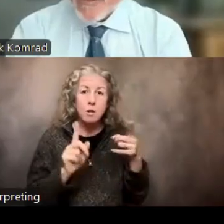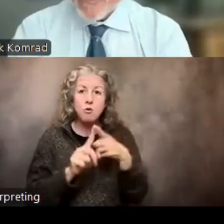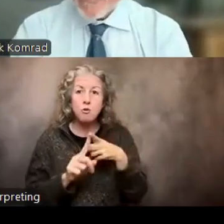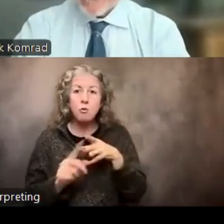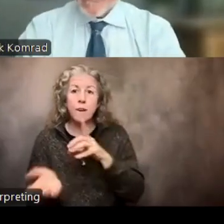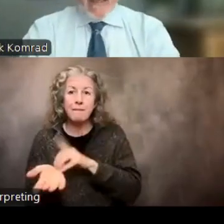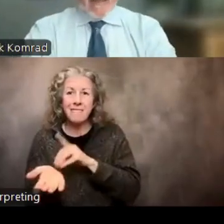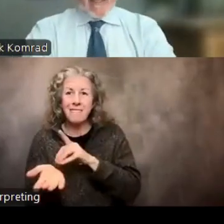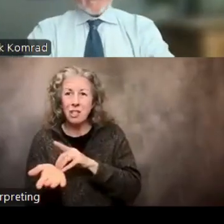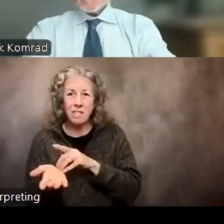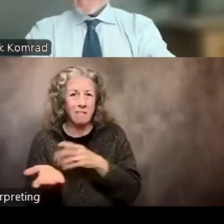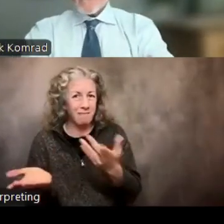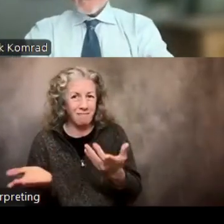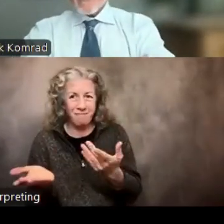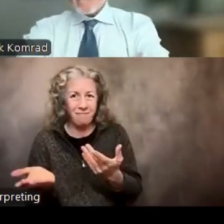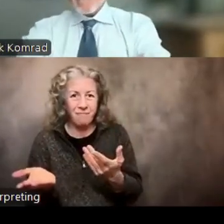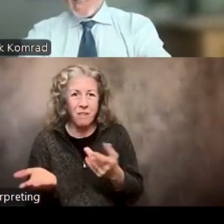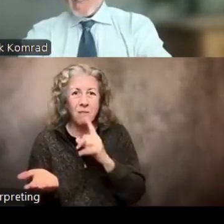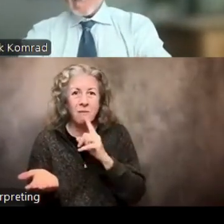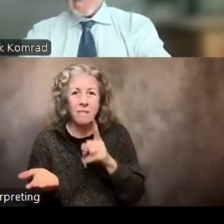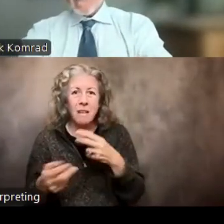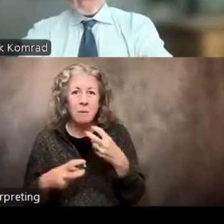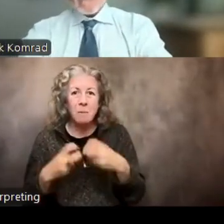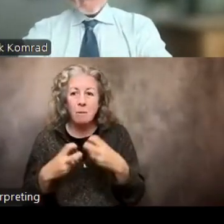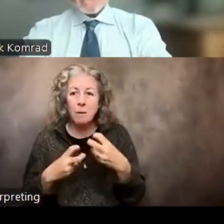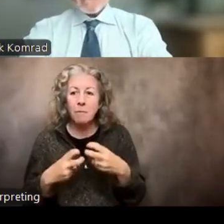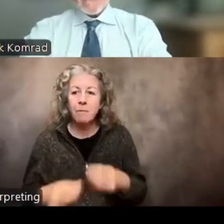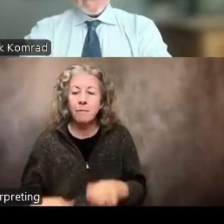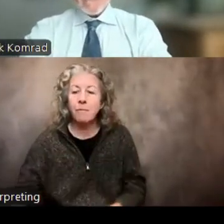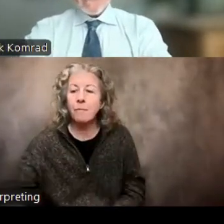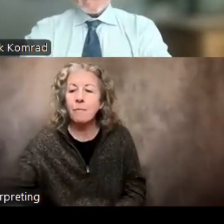to you that this is very problematic, because it is